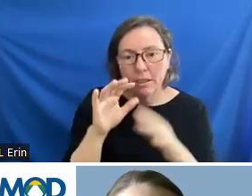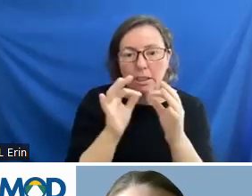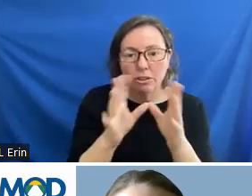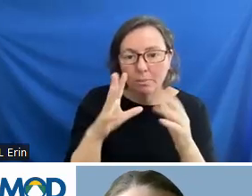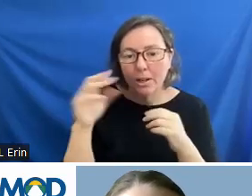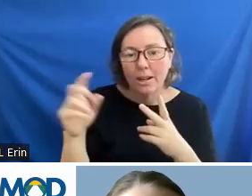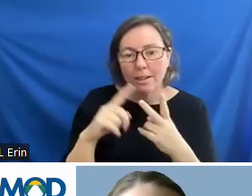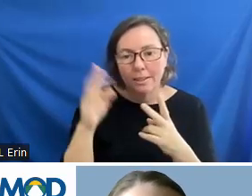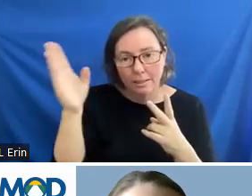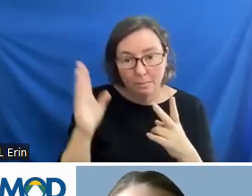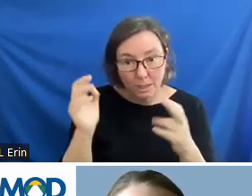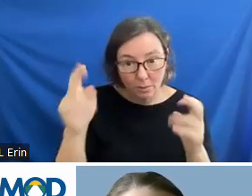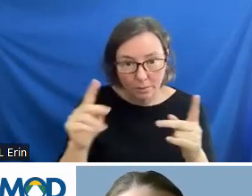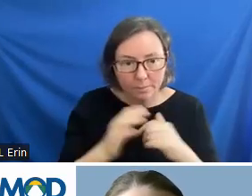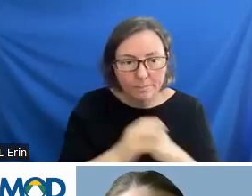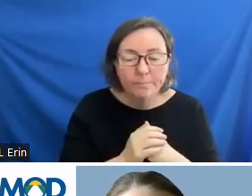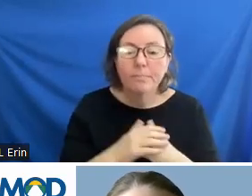That would be great. We do interpreters